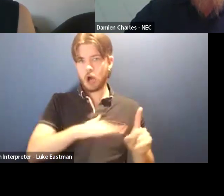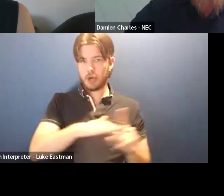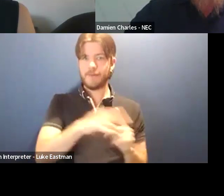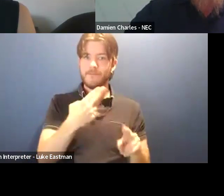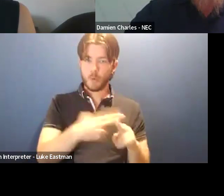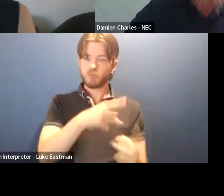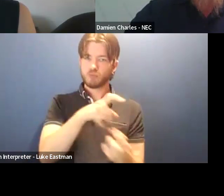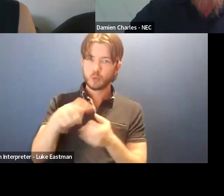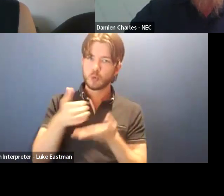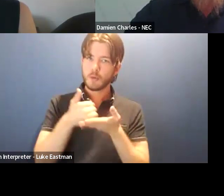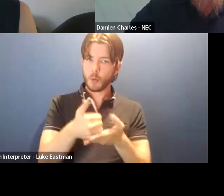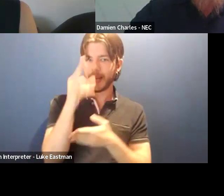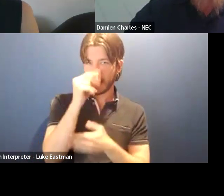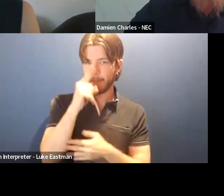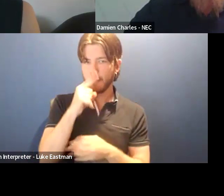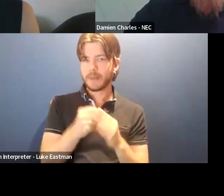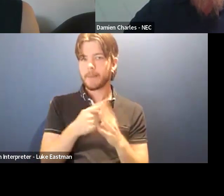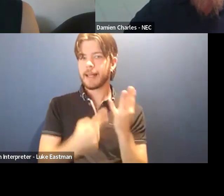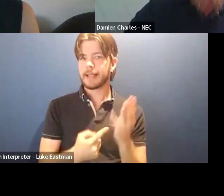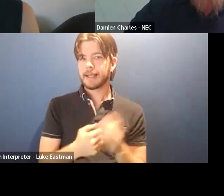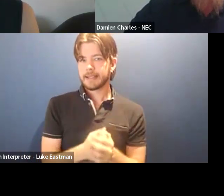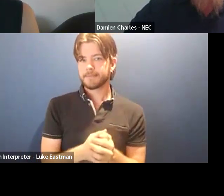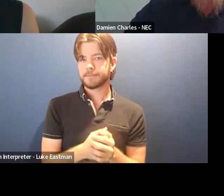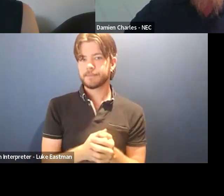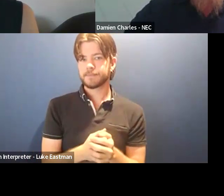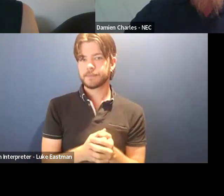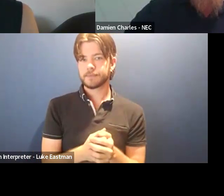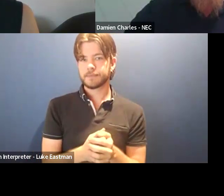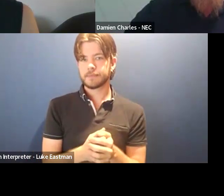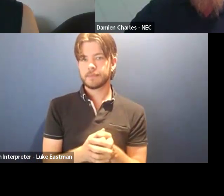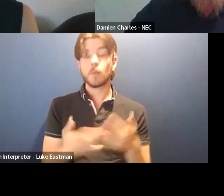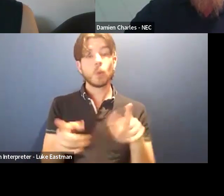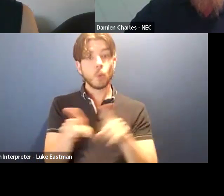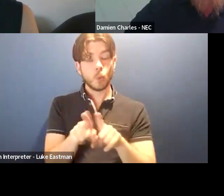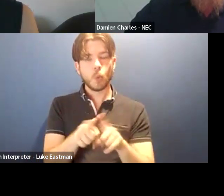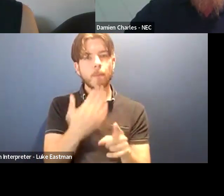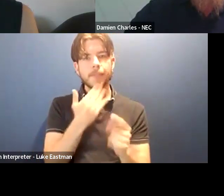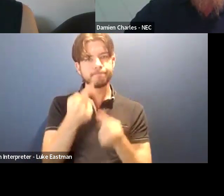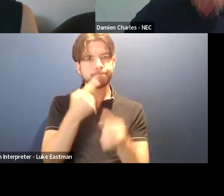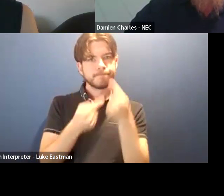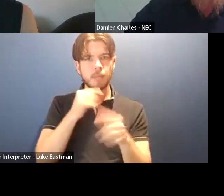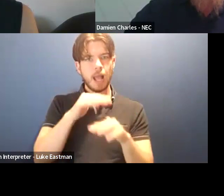young people with disabilities and also can you tell us